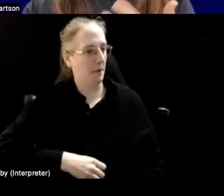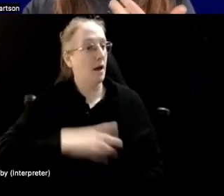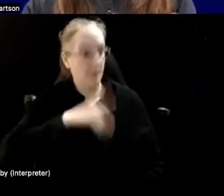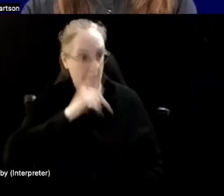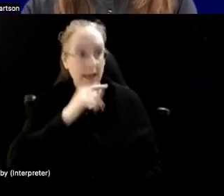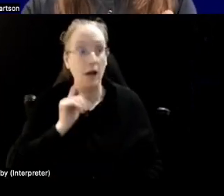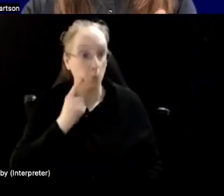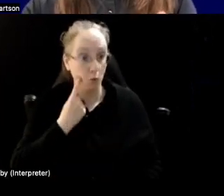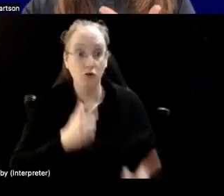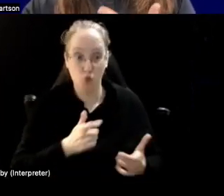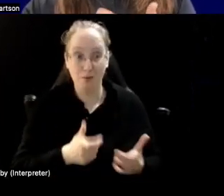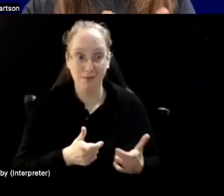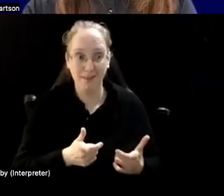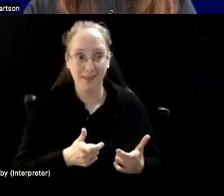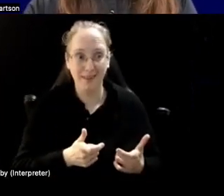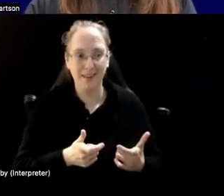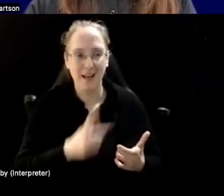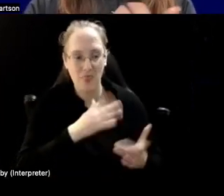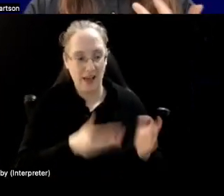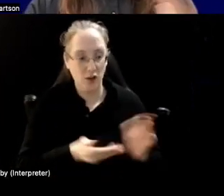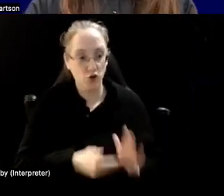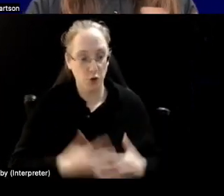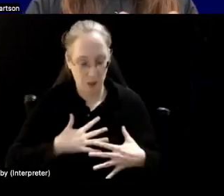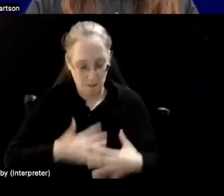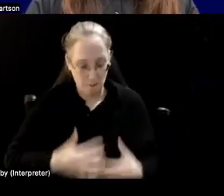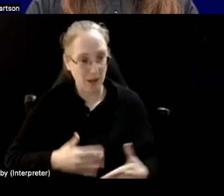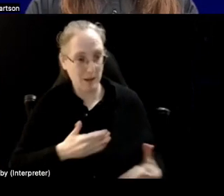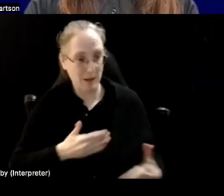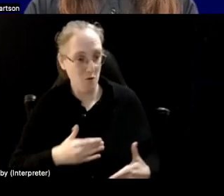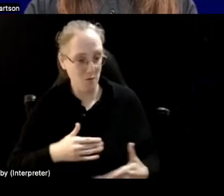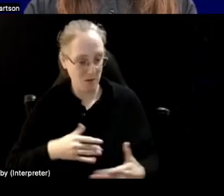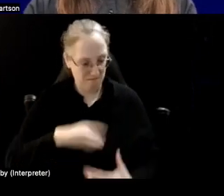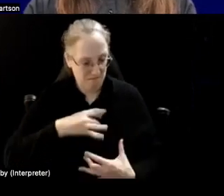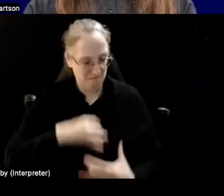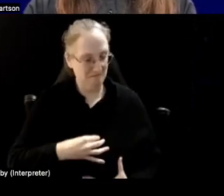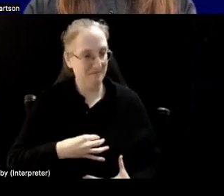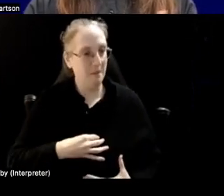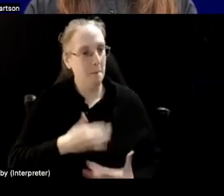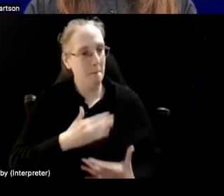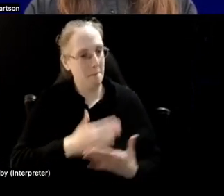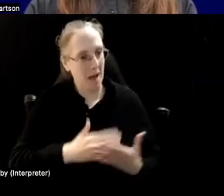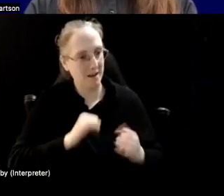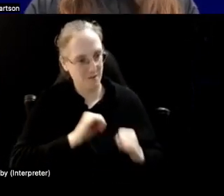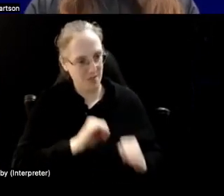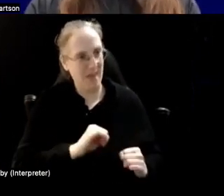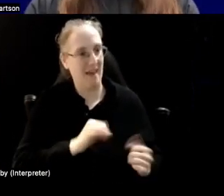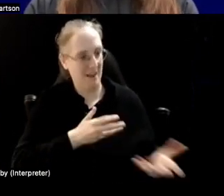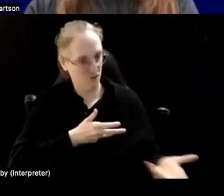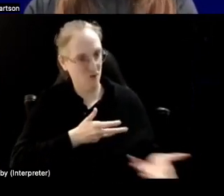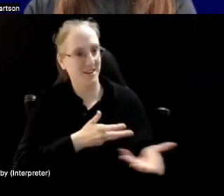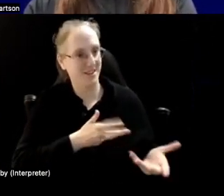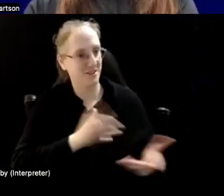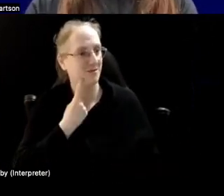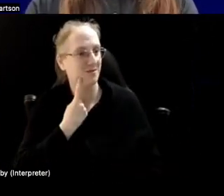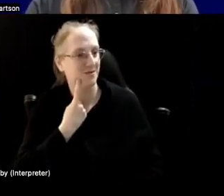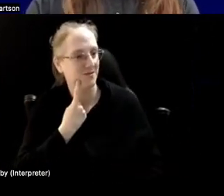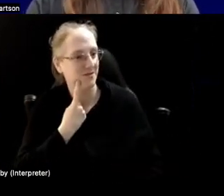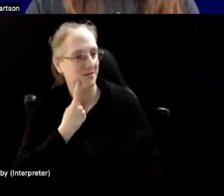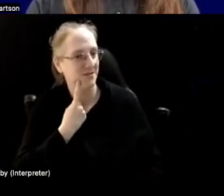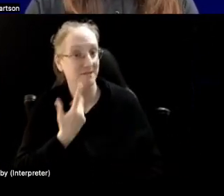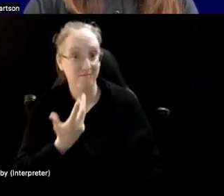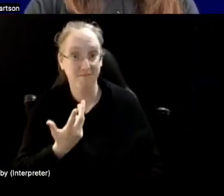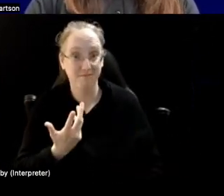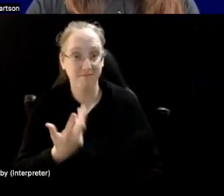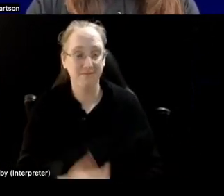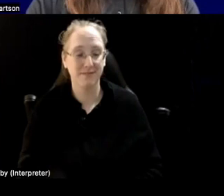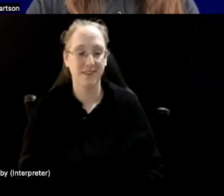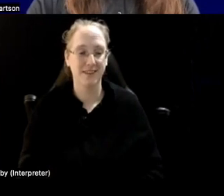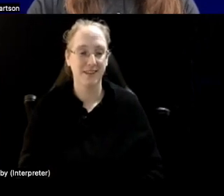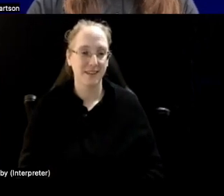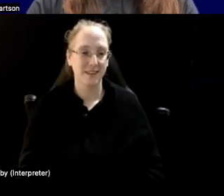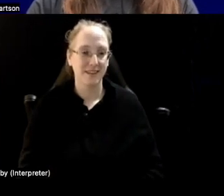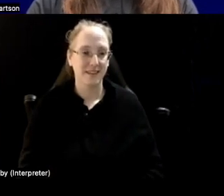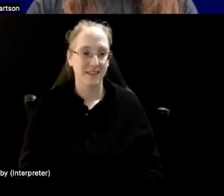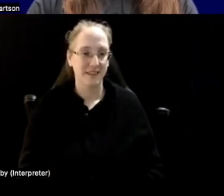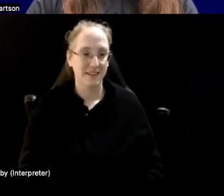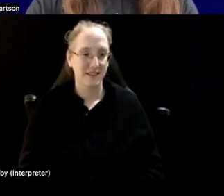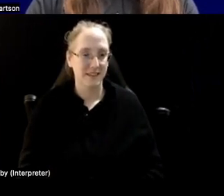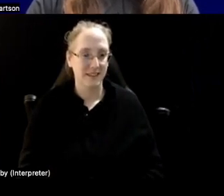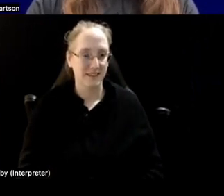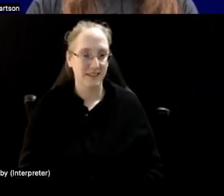contributing these bodily functions as part of the interaction. Maybe it's a few things that